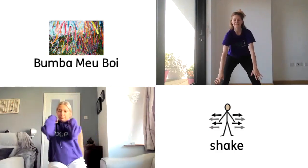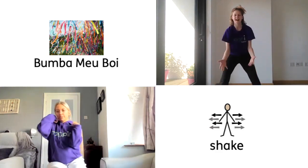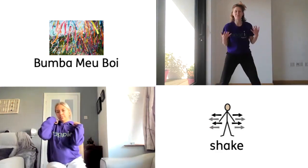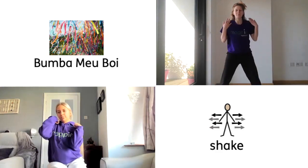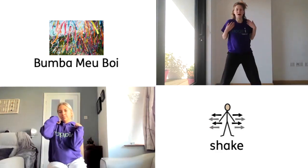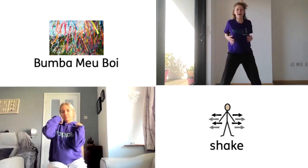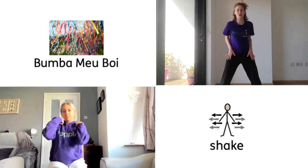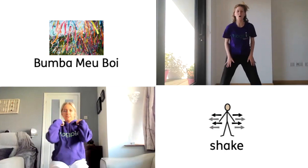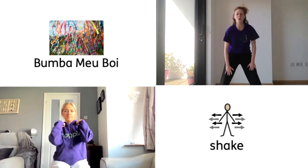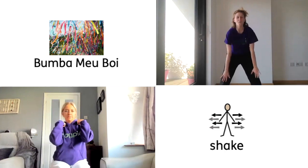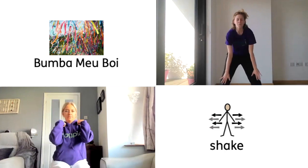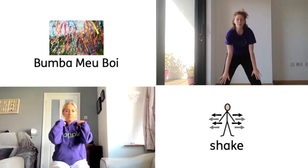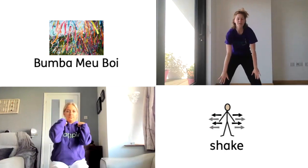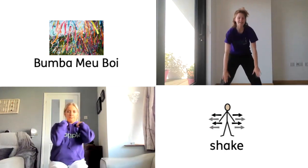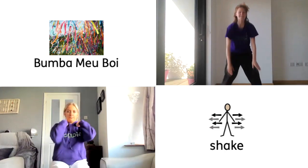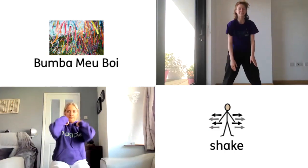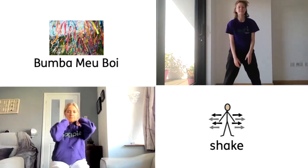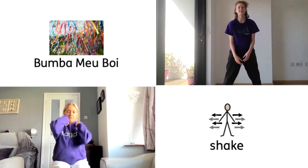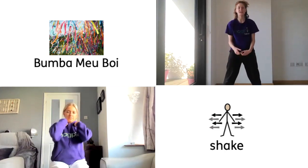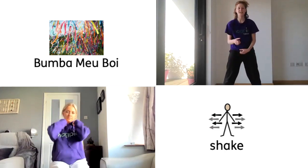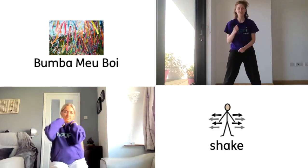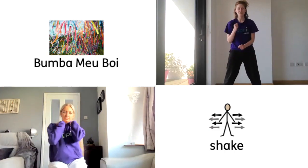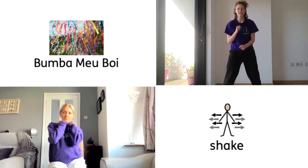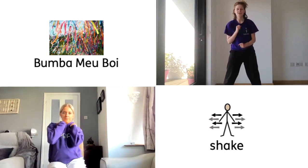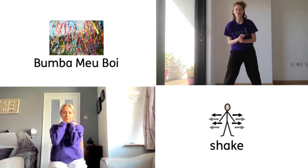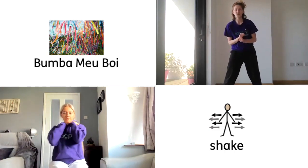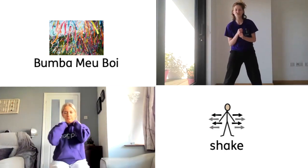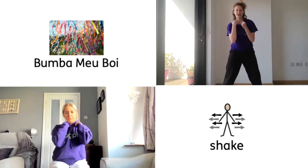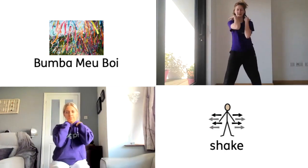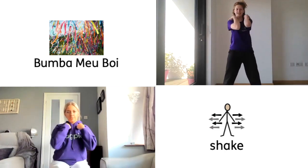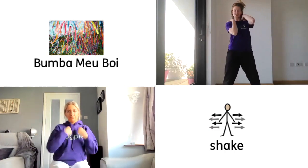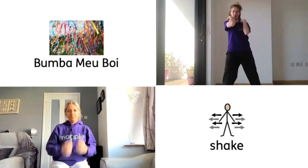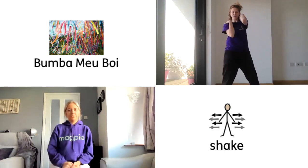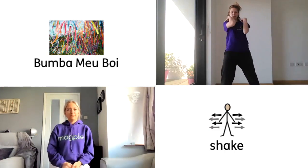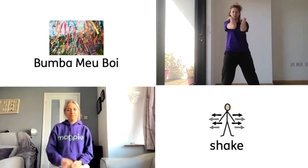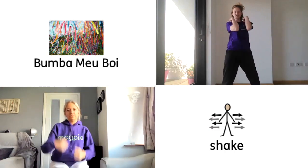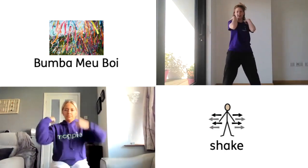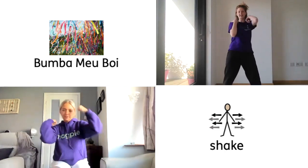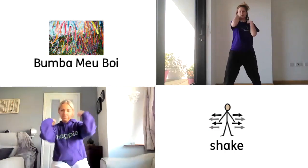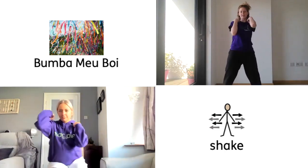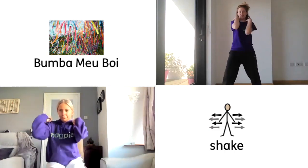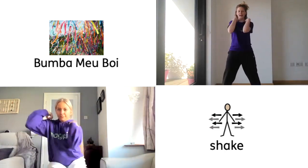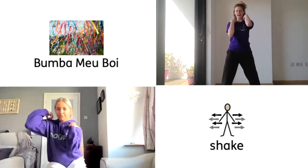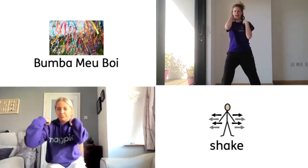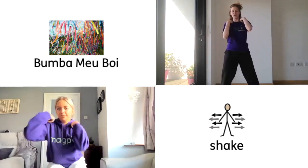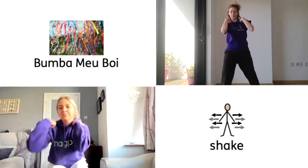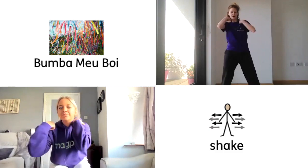down my whole body georgie is showing you a shake with her elbows